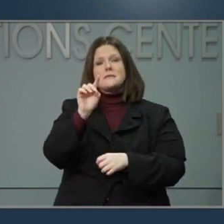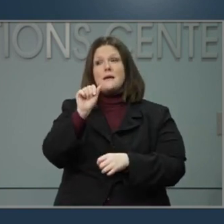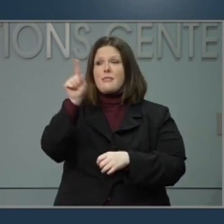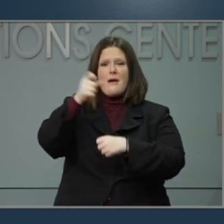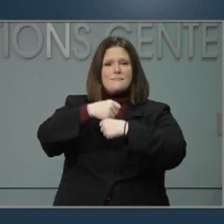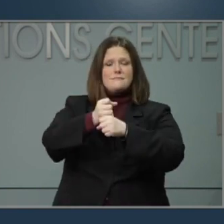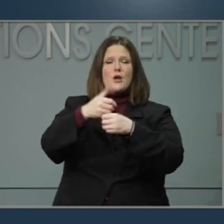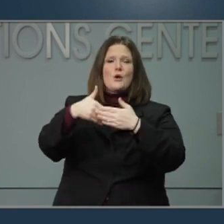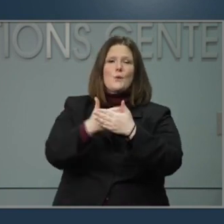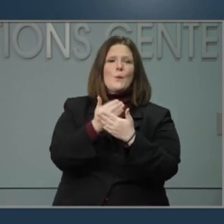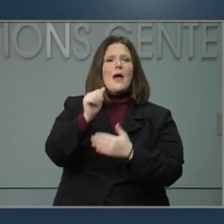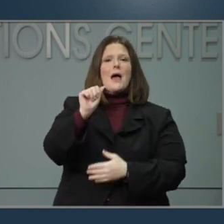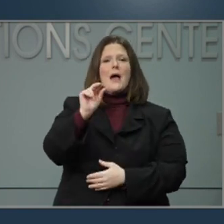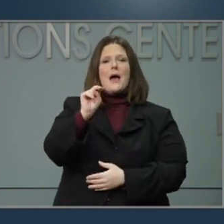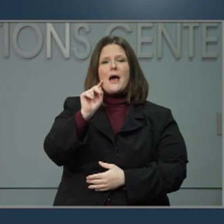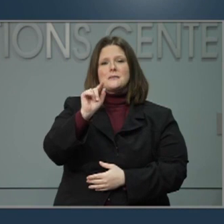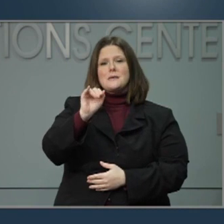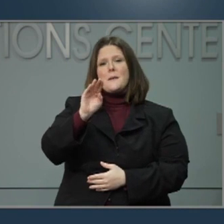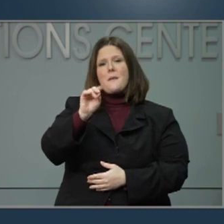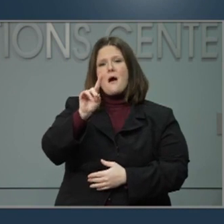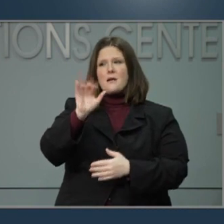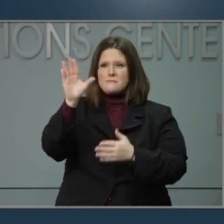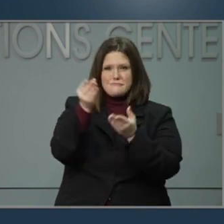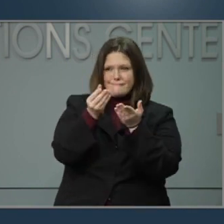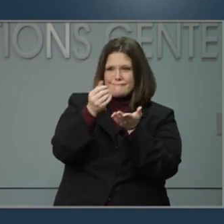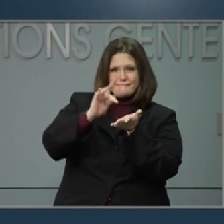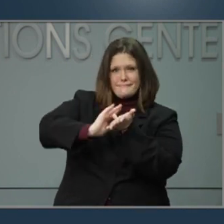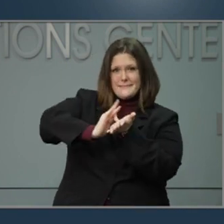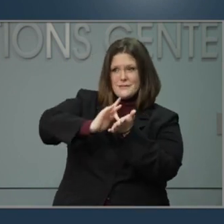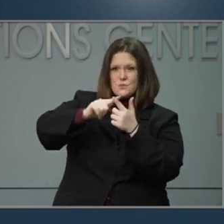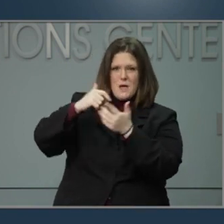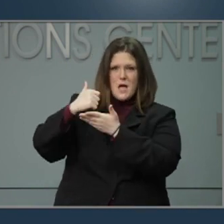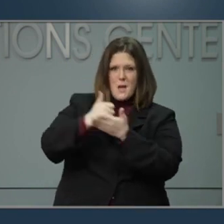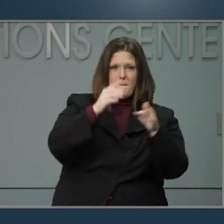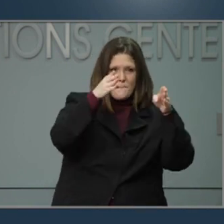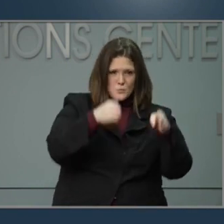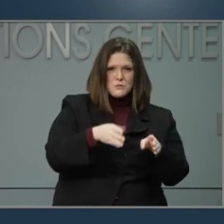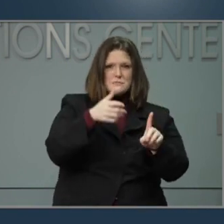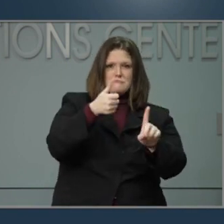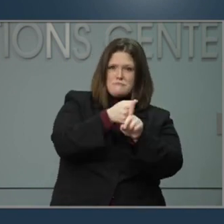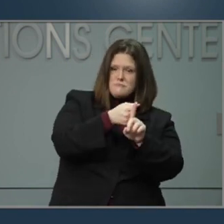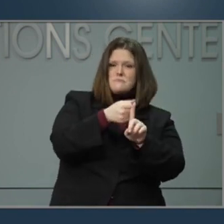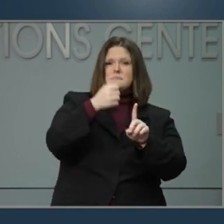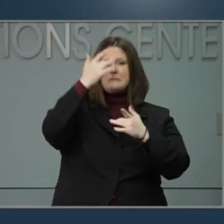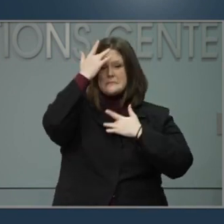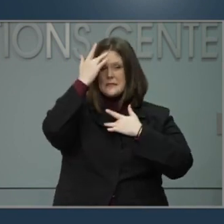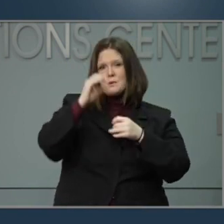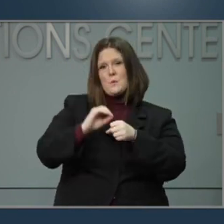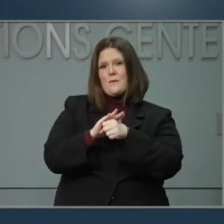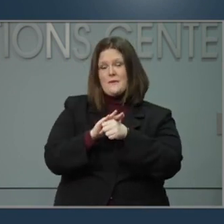THE FOOD AND DRUG DRUG ADMINISTRATION GRANTED EMERGENCY USE AUTHORIZATION FOR A NEW ANTIBODY TREATMENT FOR PEOPLE AT RISK FOR DEVELOPING SEVERE